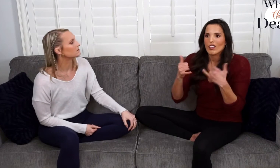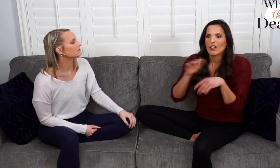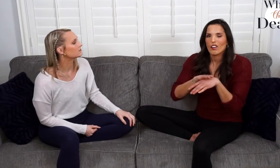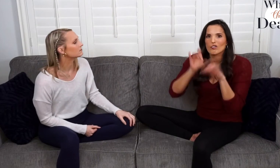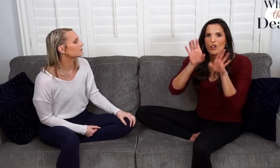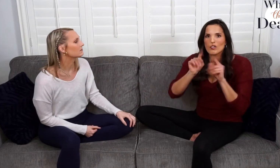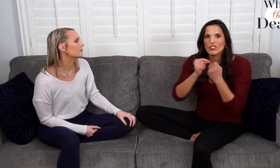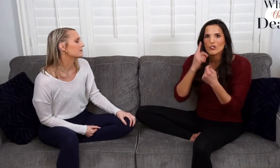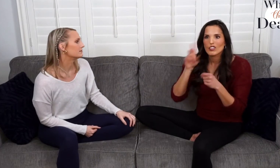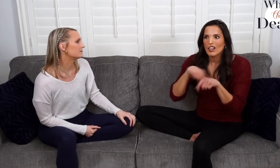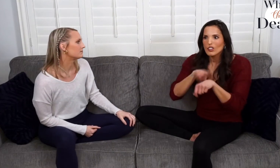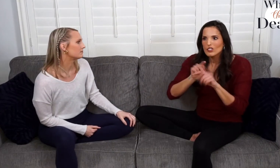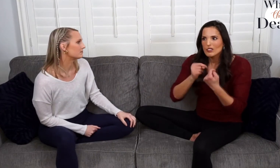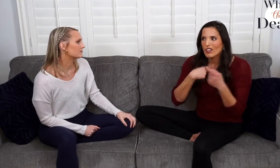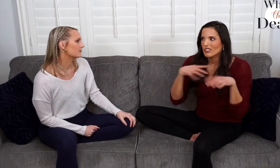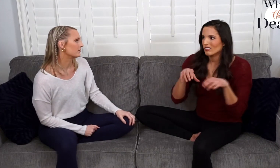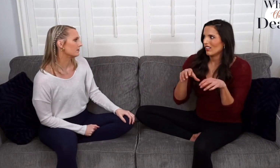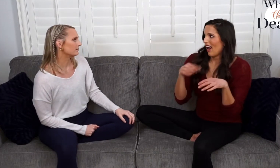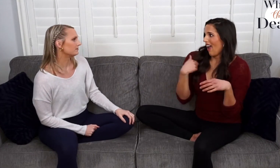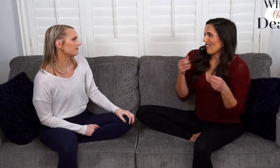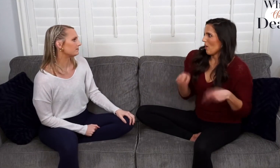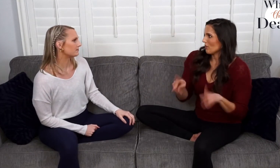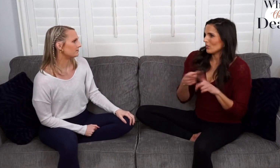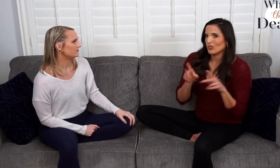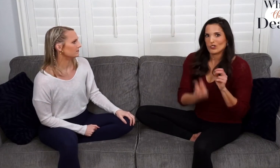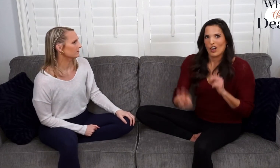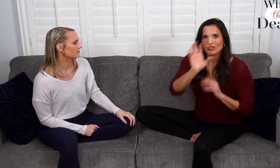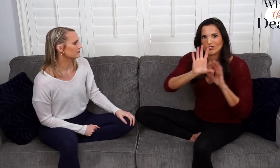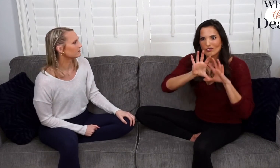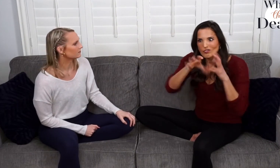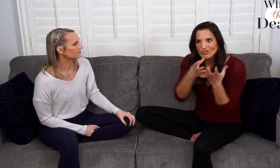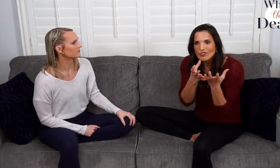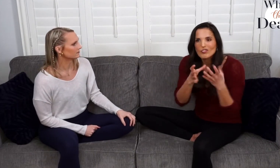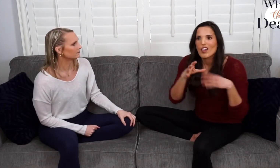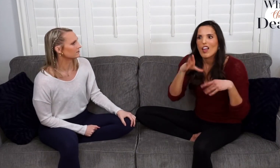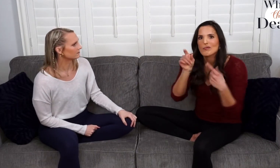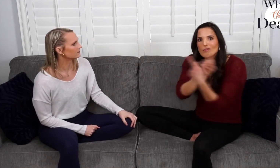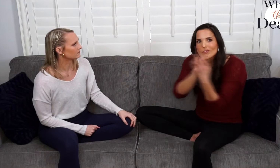actually when I play it on the national team for volleyball. I had the opportunity to travel the world and